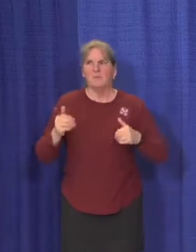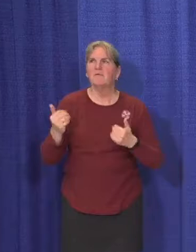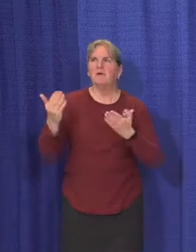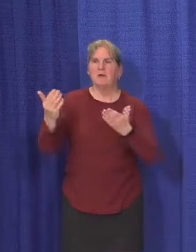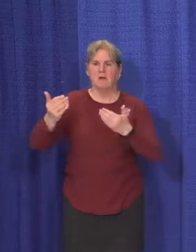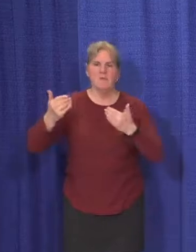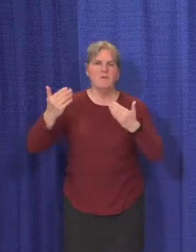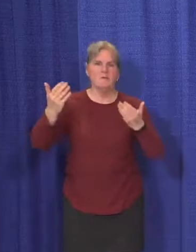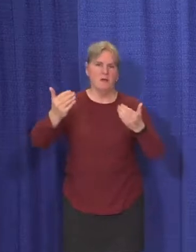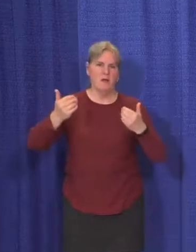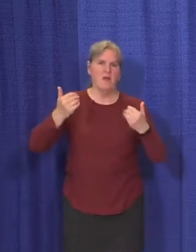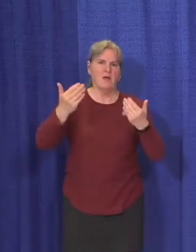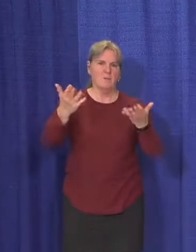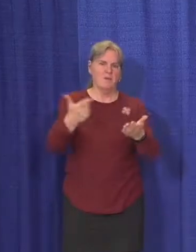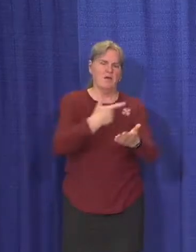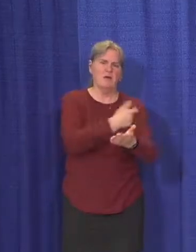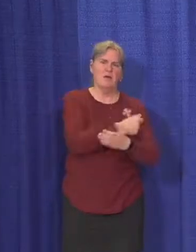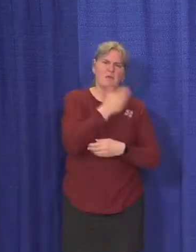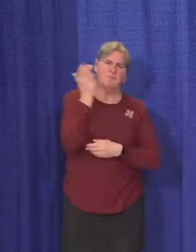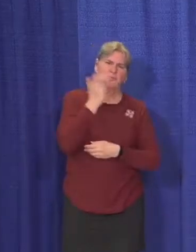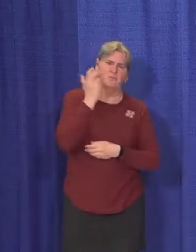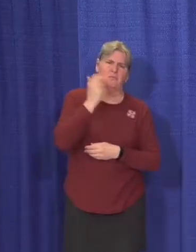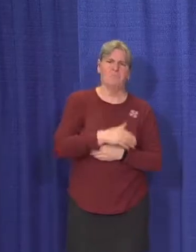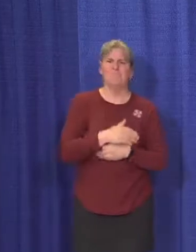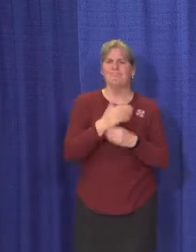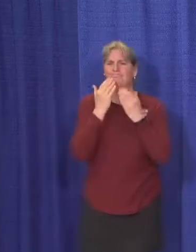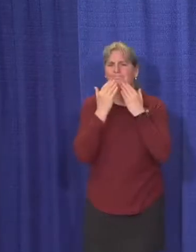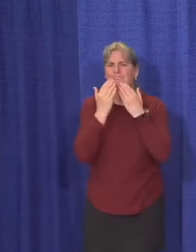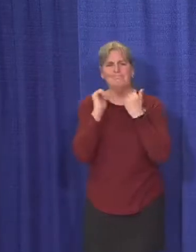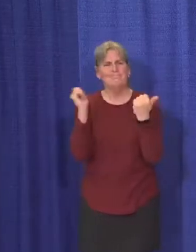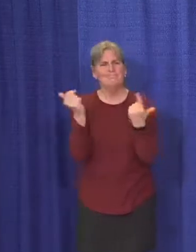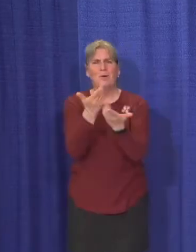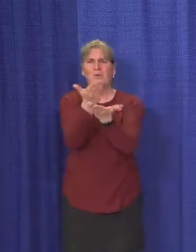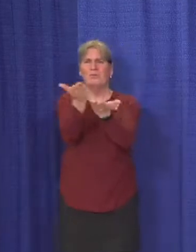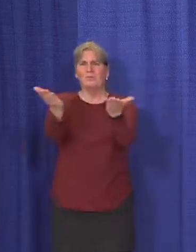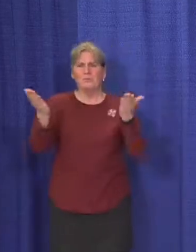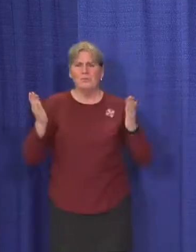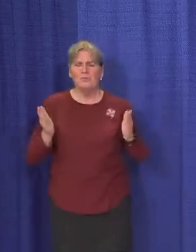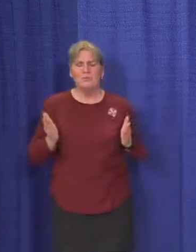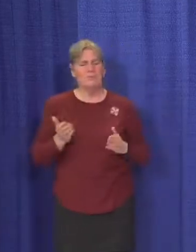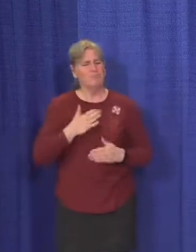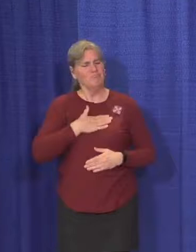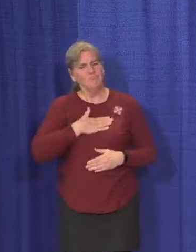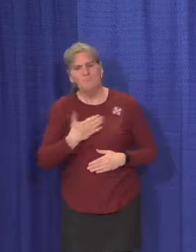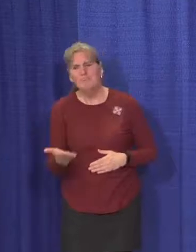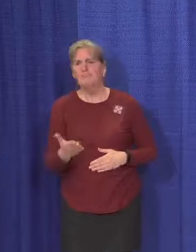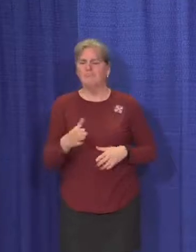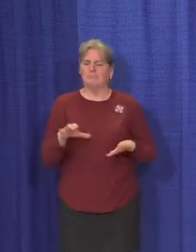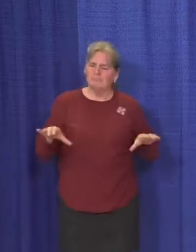their efforts to get as many doses as possible. Thank you to all of you who were